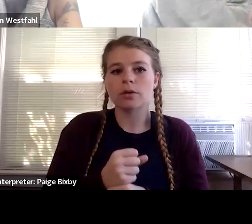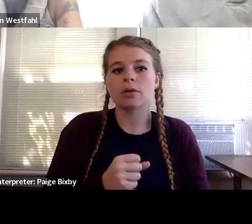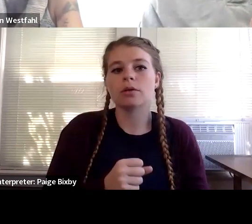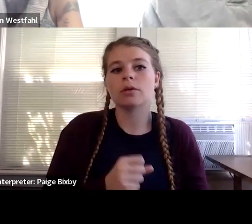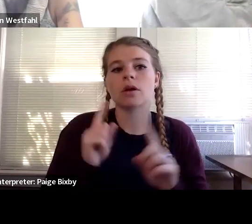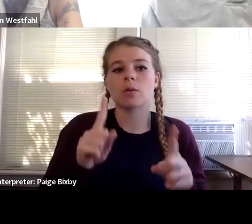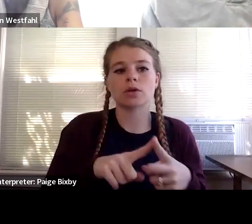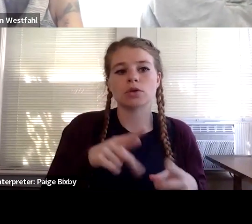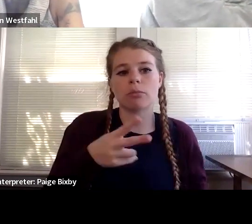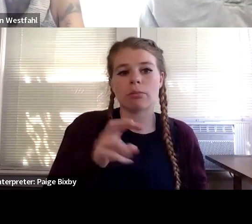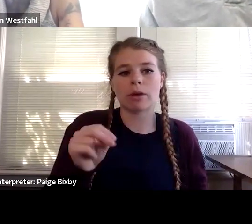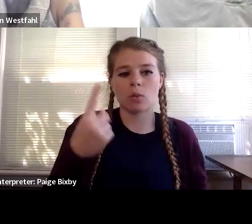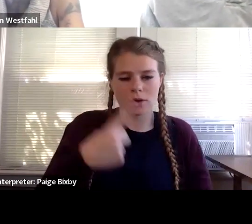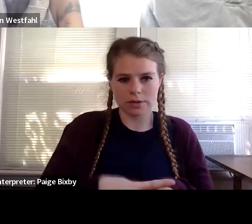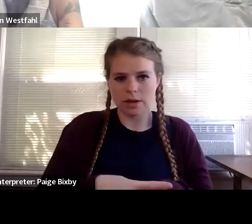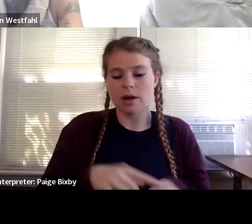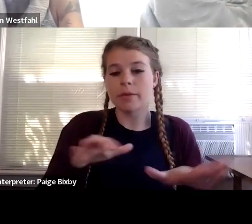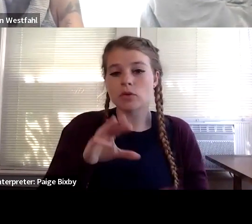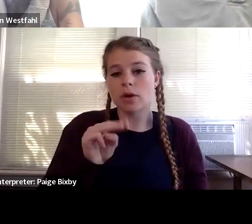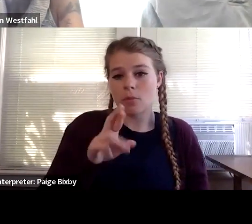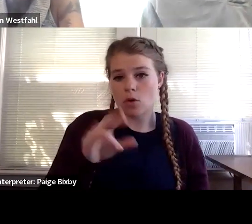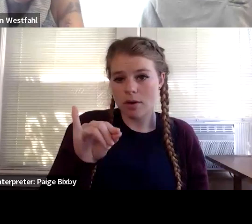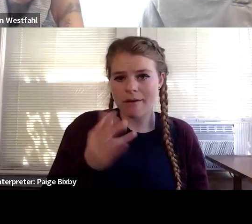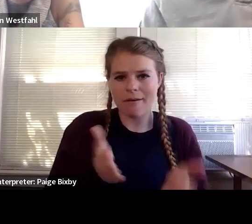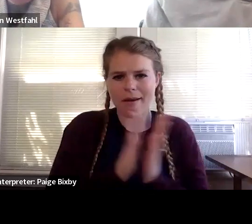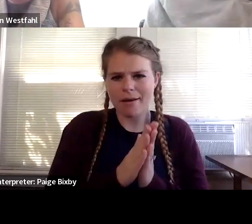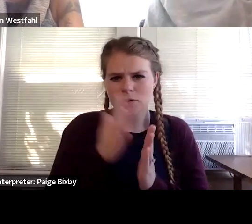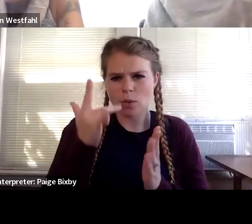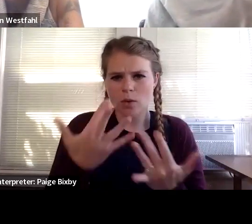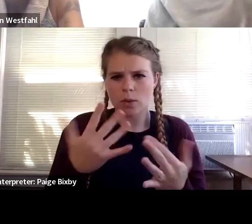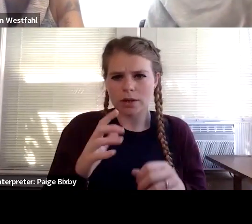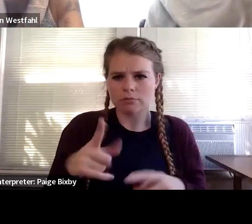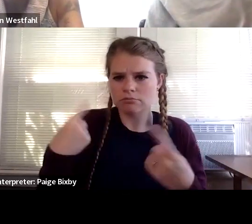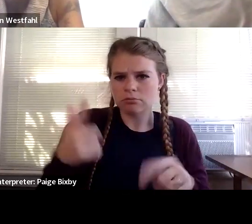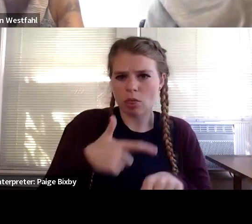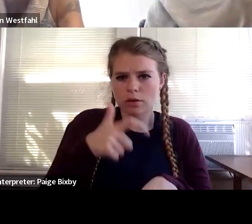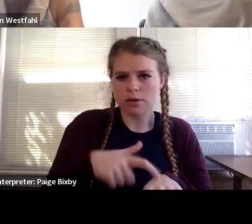and they asked me why I waited so long because the infection got to the bone. And I said, waited so long,